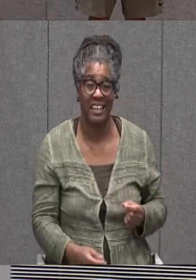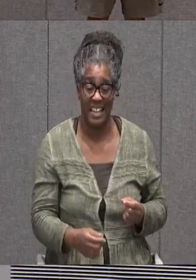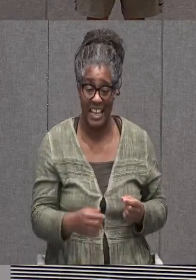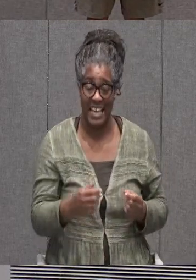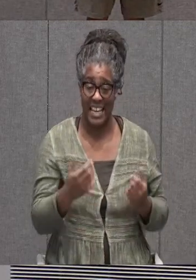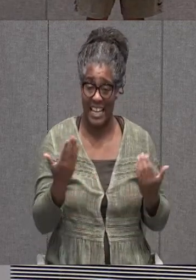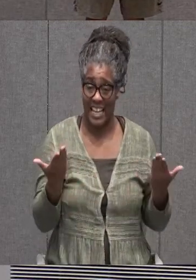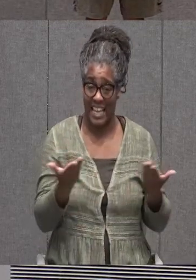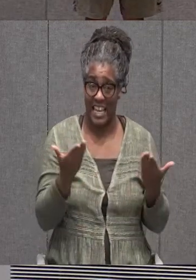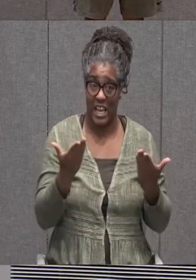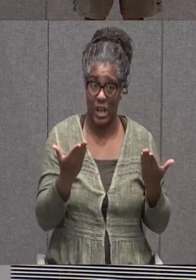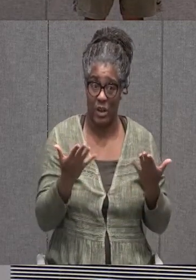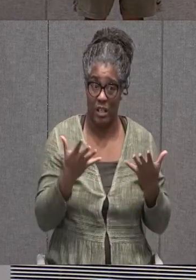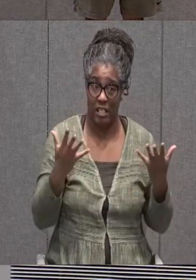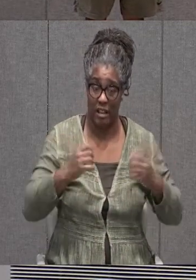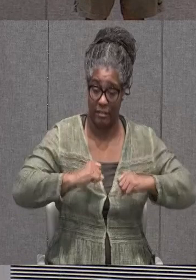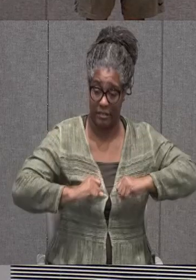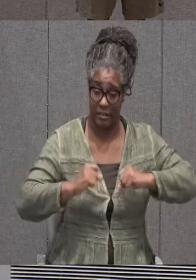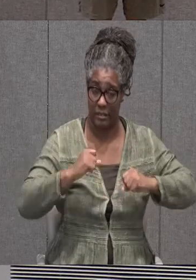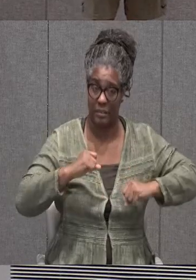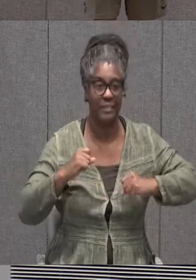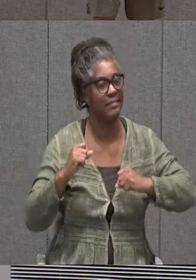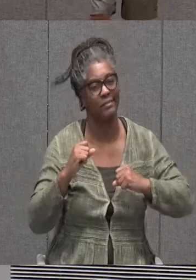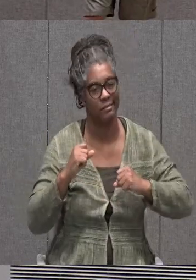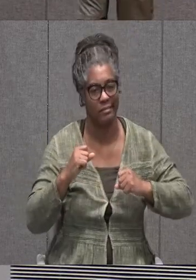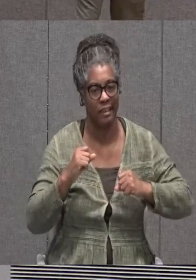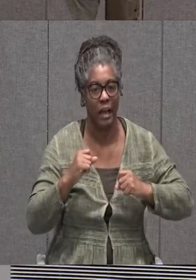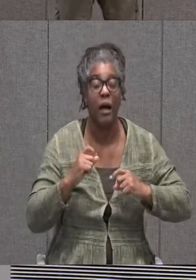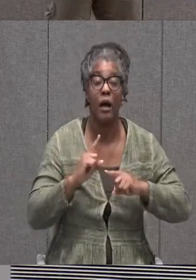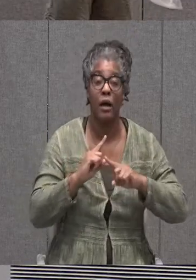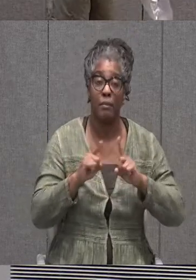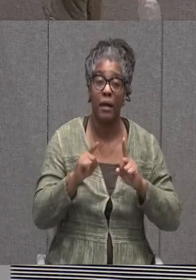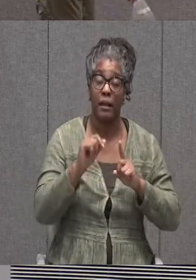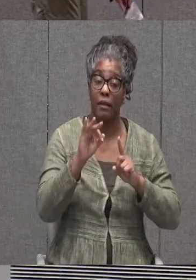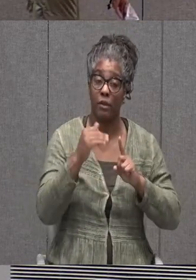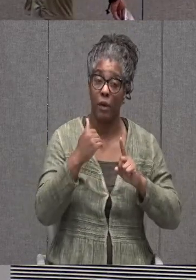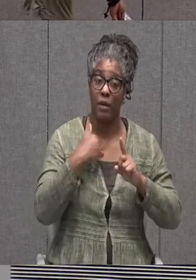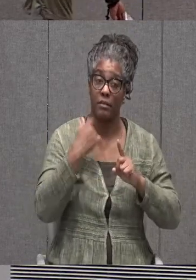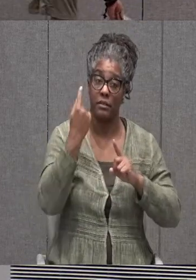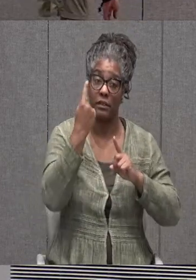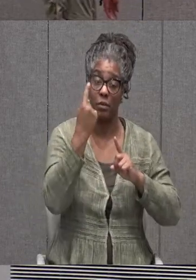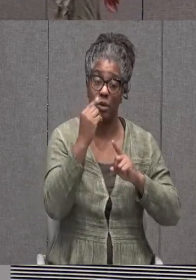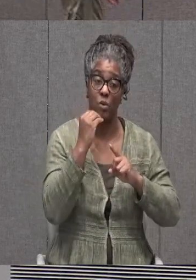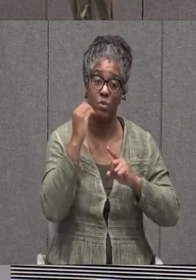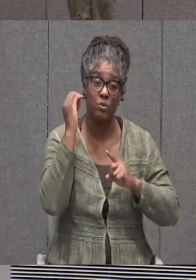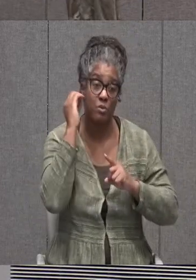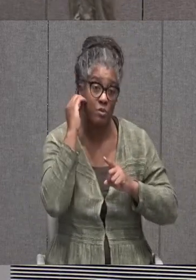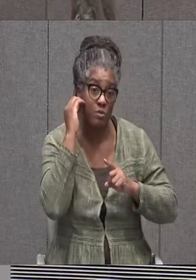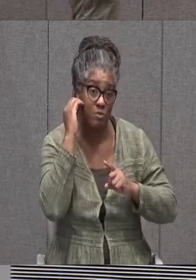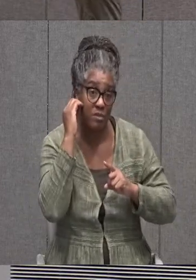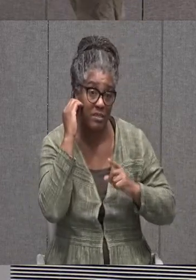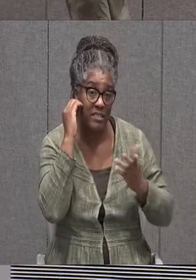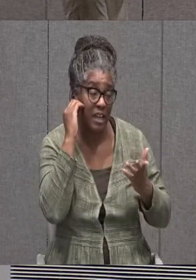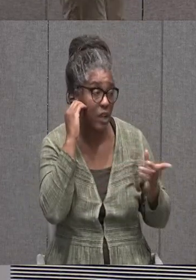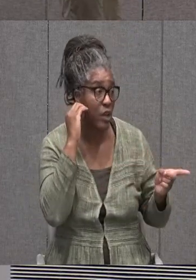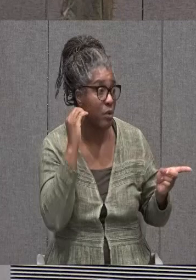but what you might wanna do is if you do have somebody at home, you might wanna hit it to them, so that they can catch it,